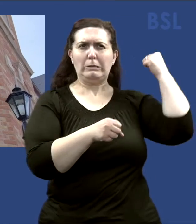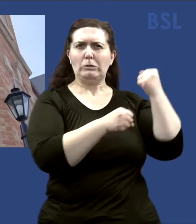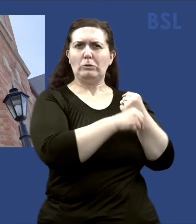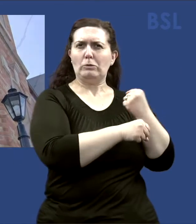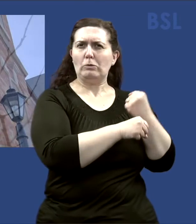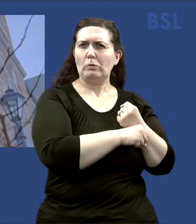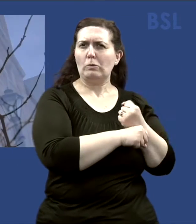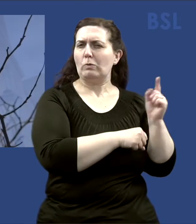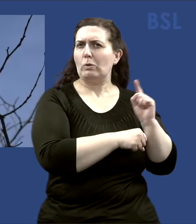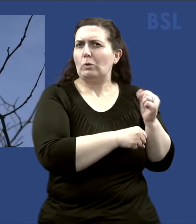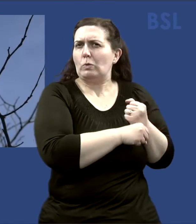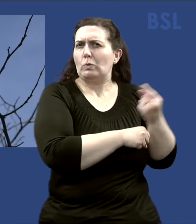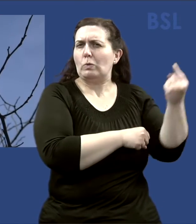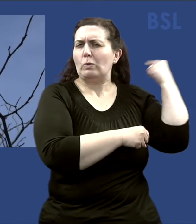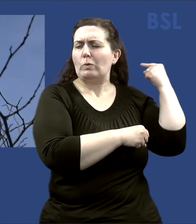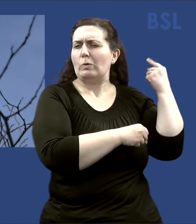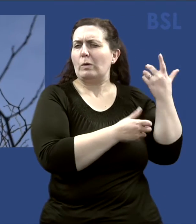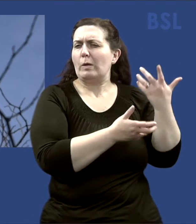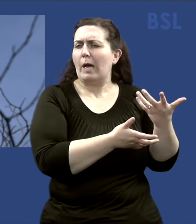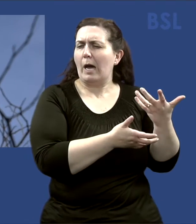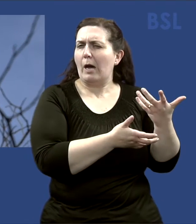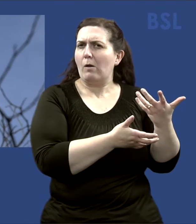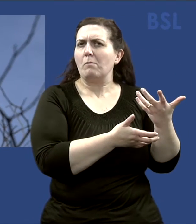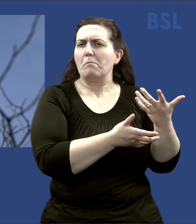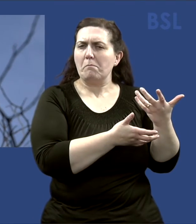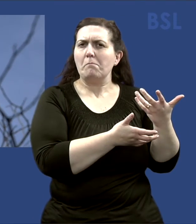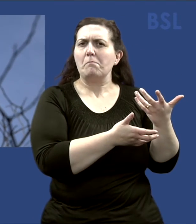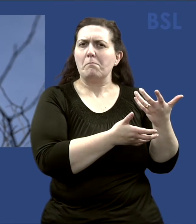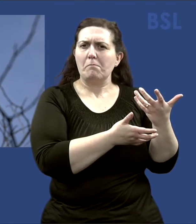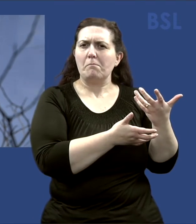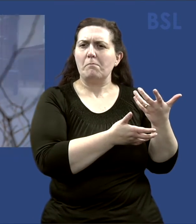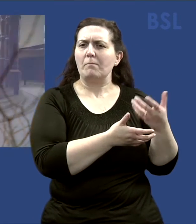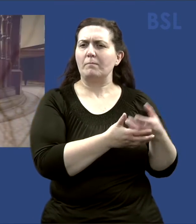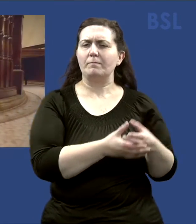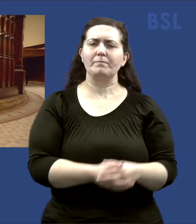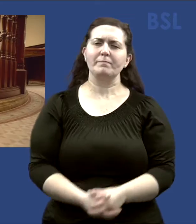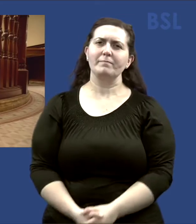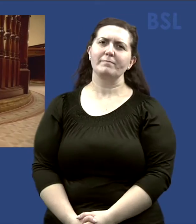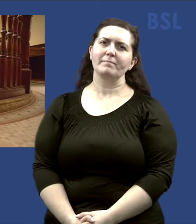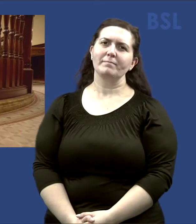if then, they were doing what we were doing now?'"